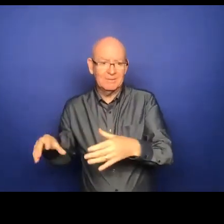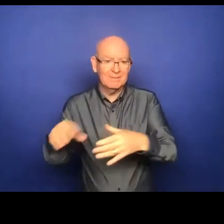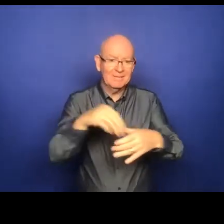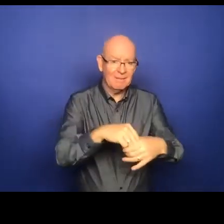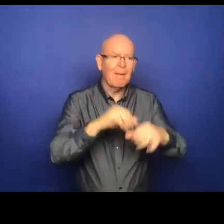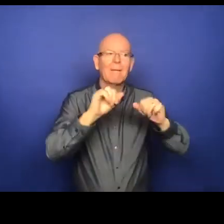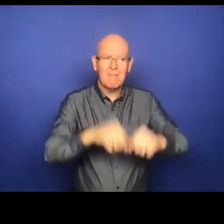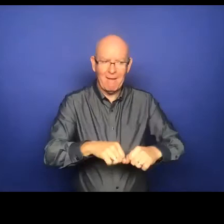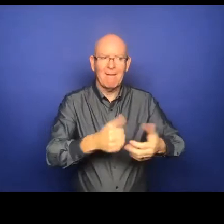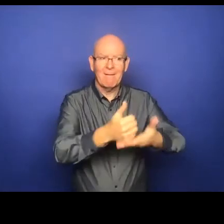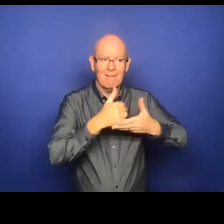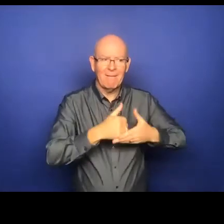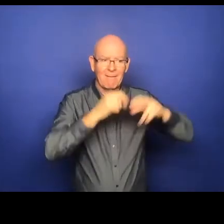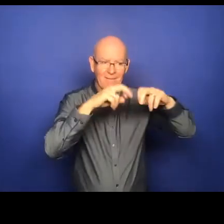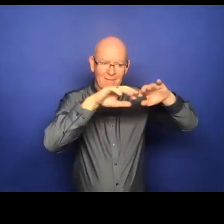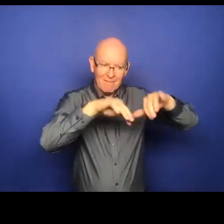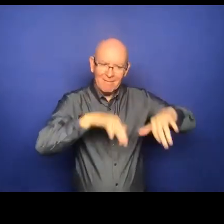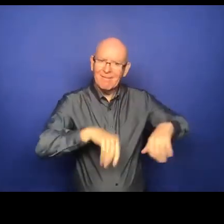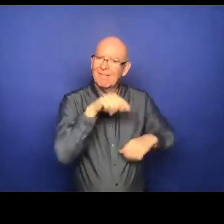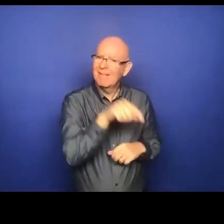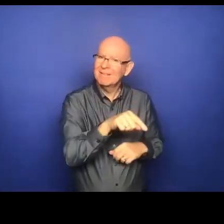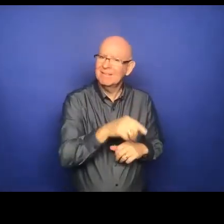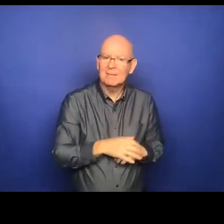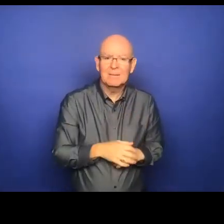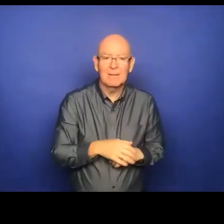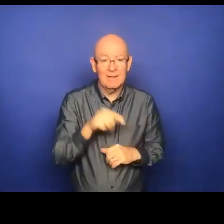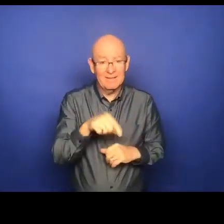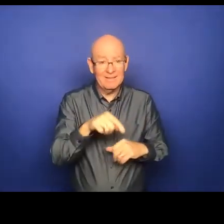those without. On your standard participation outcomes, these are your